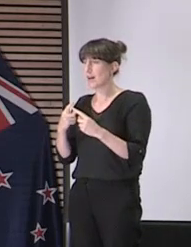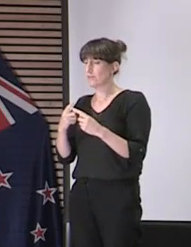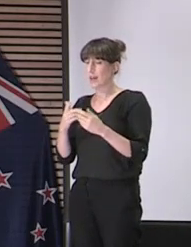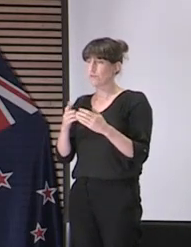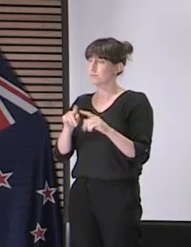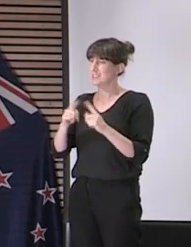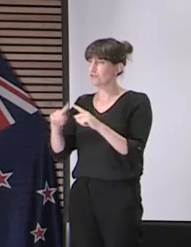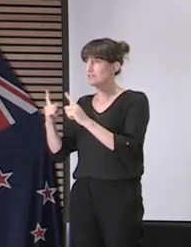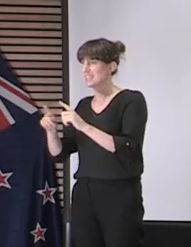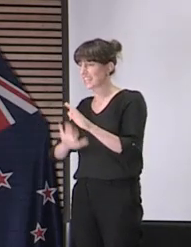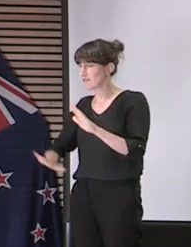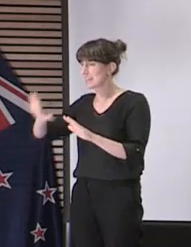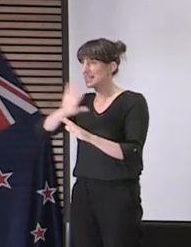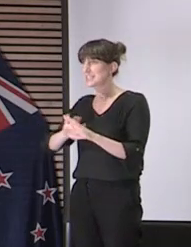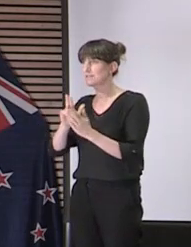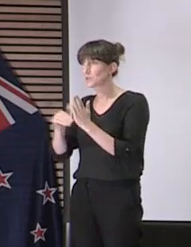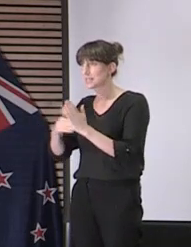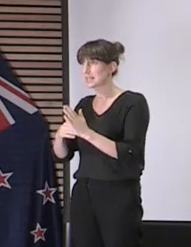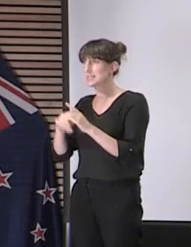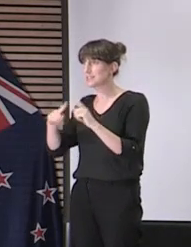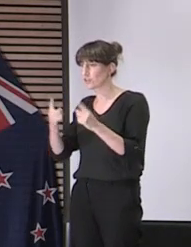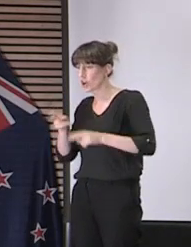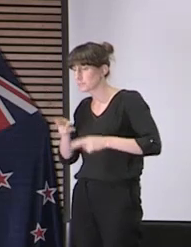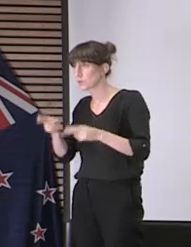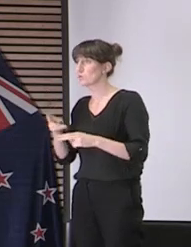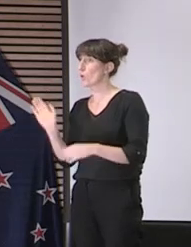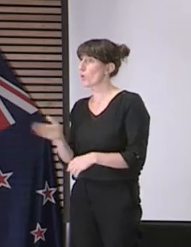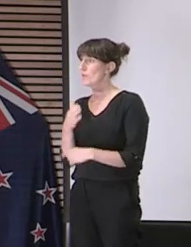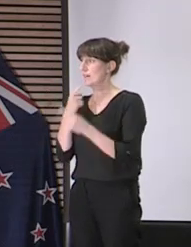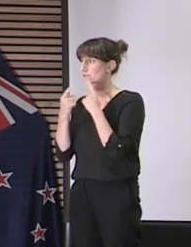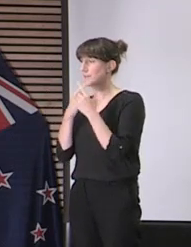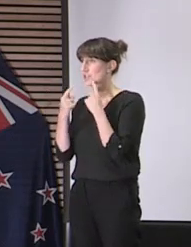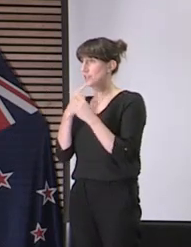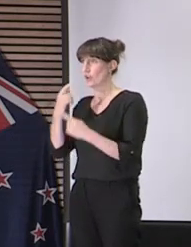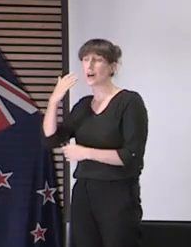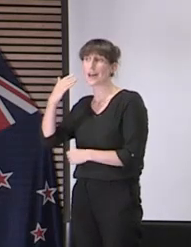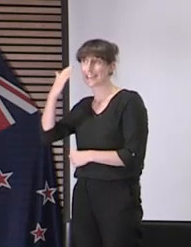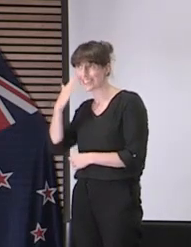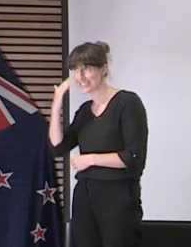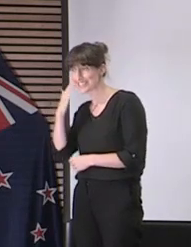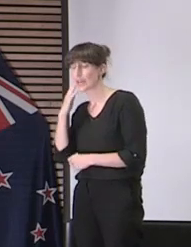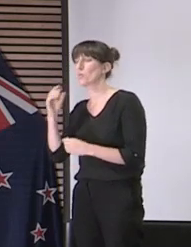district health board and look at the ethnicity breakdown and we will be providing that information on our website. We